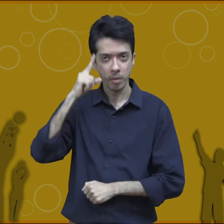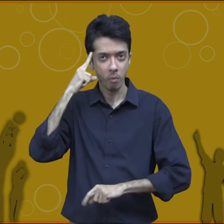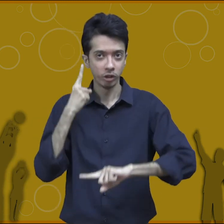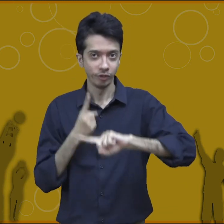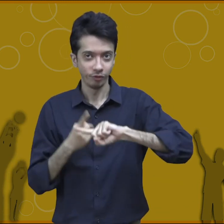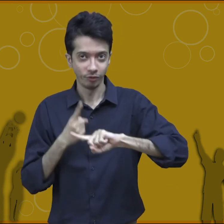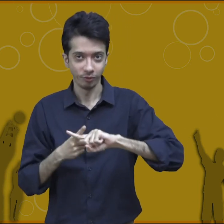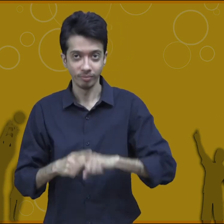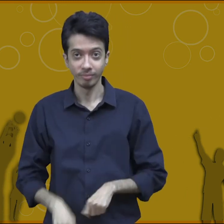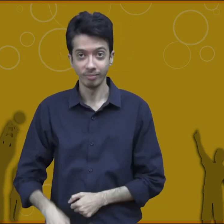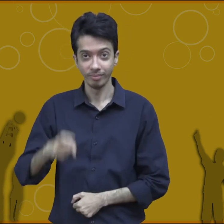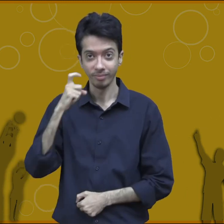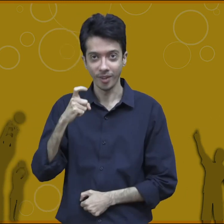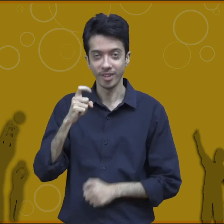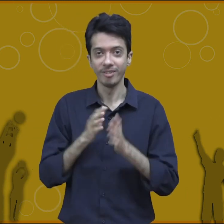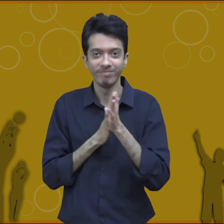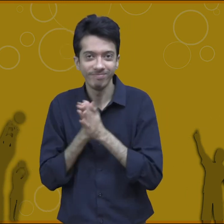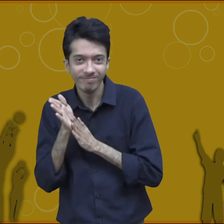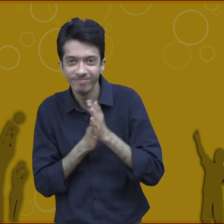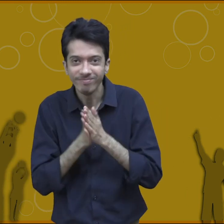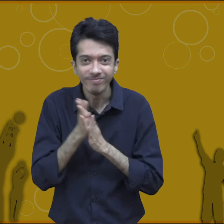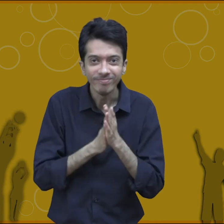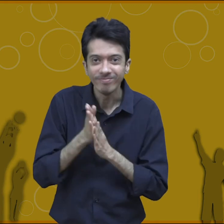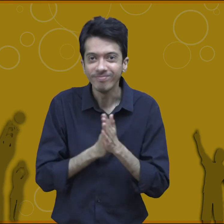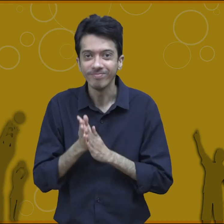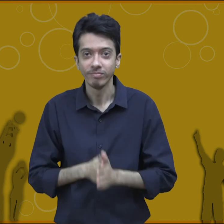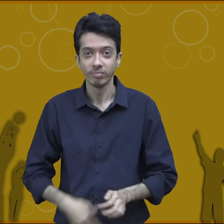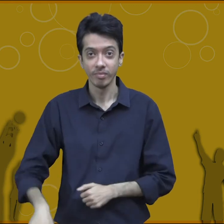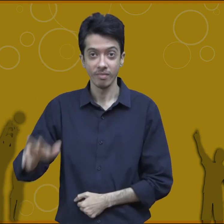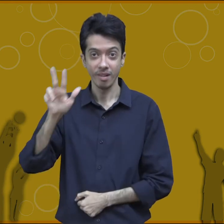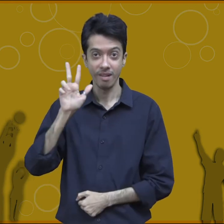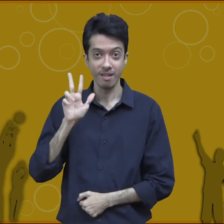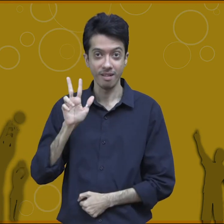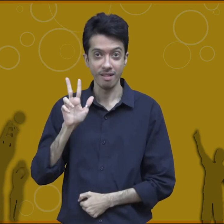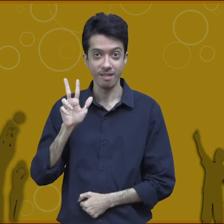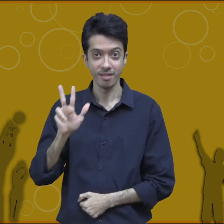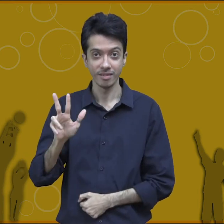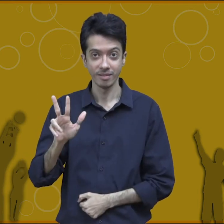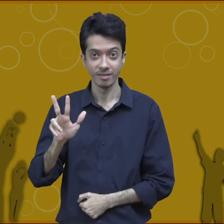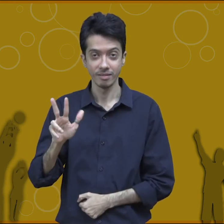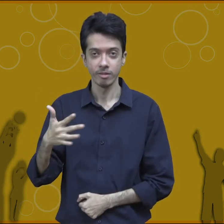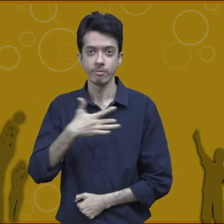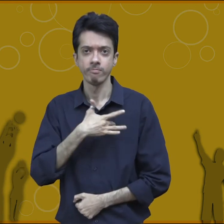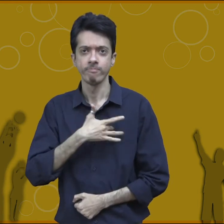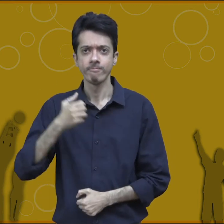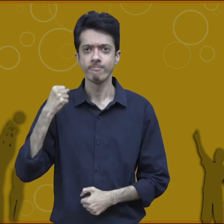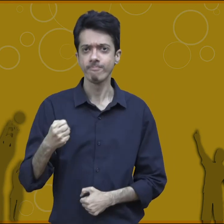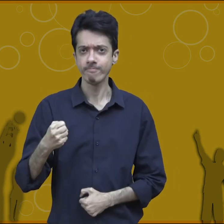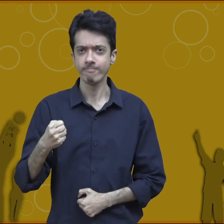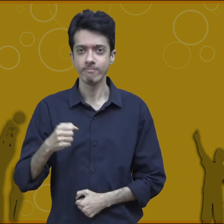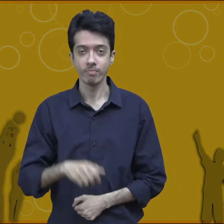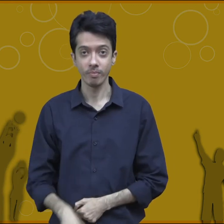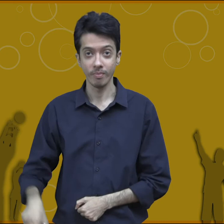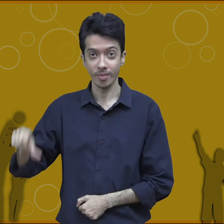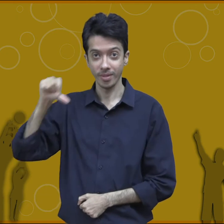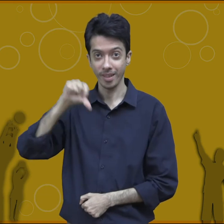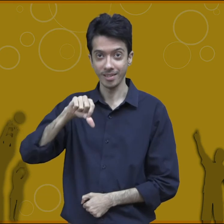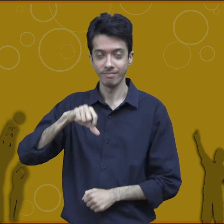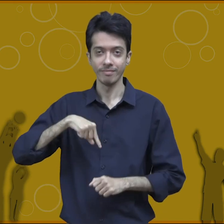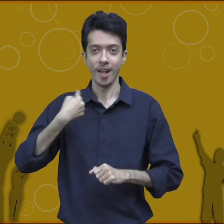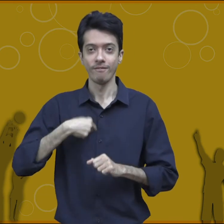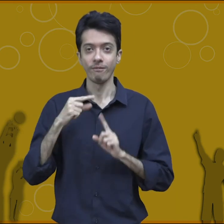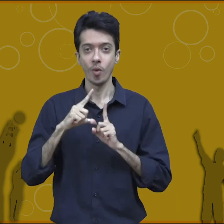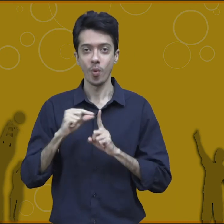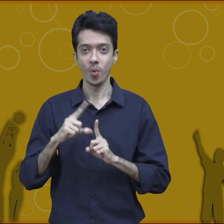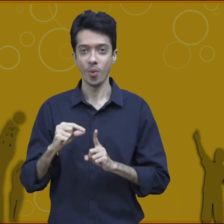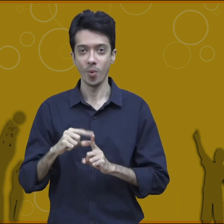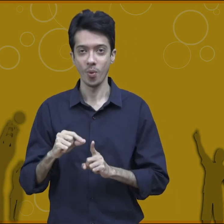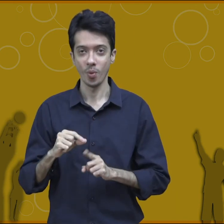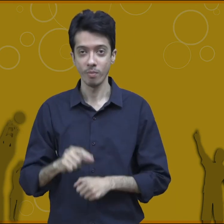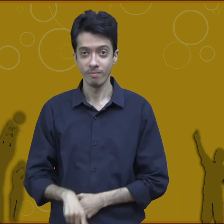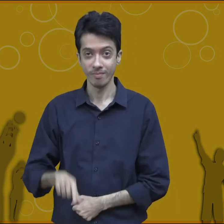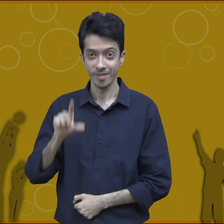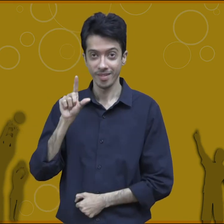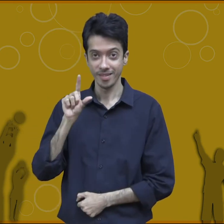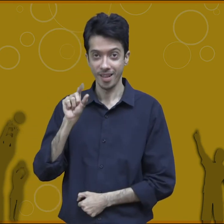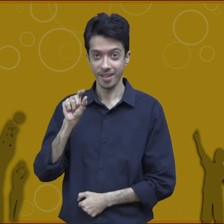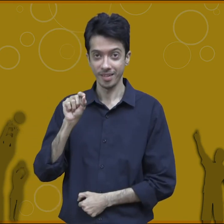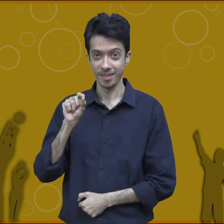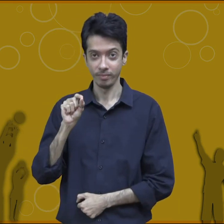sixth is optimism seventh is passion eight is willpower ninth is self-reliability tenth is